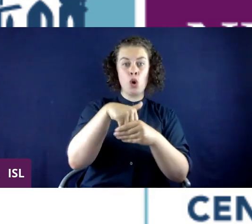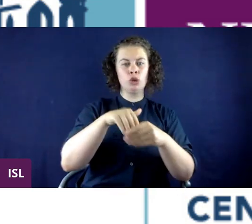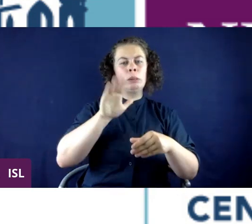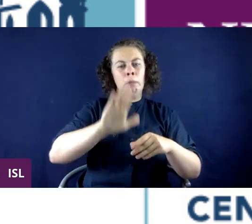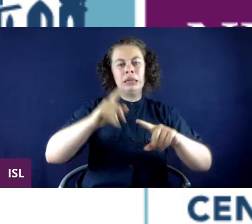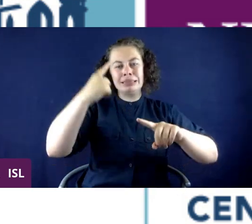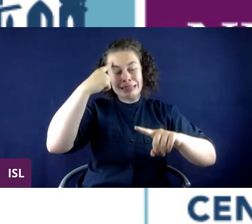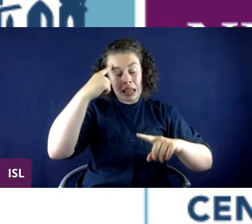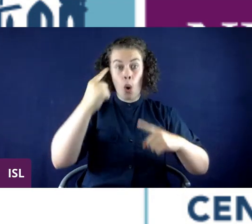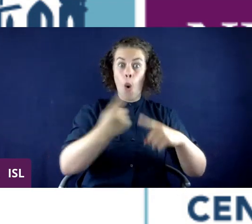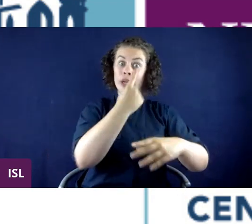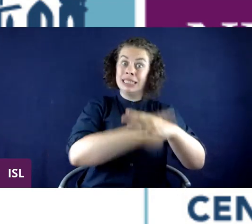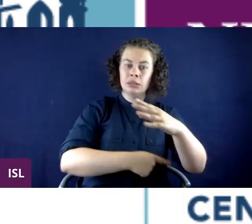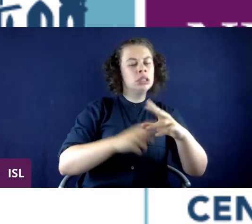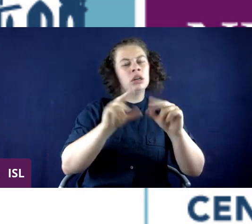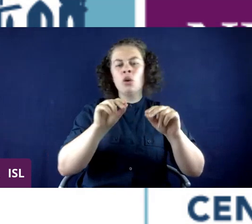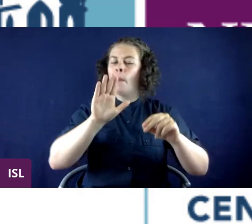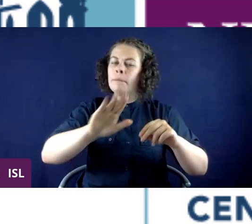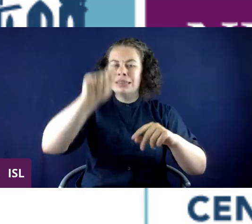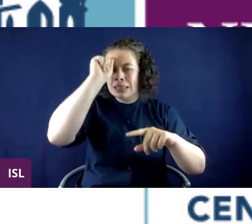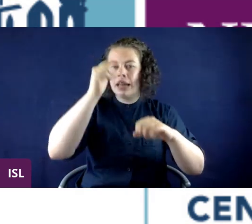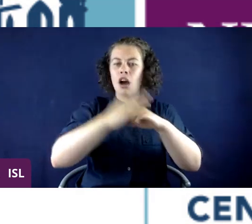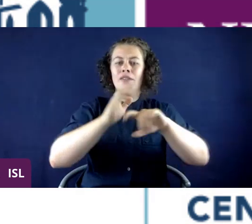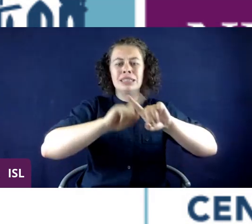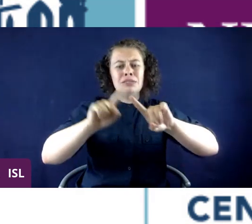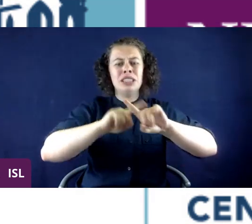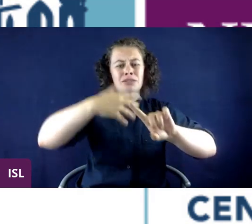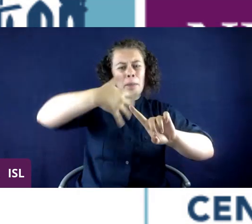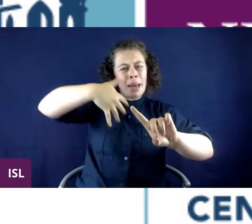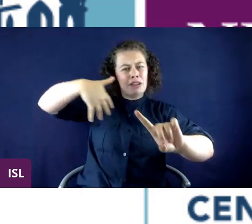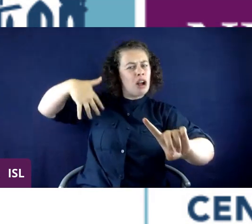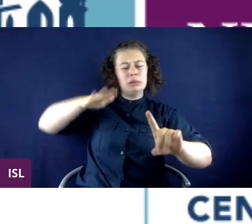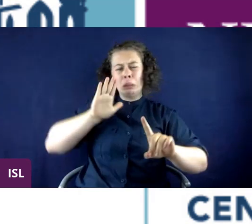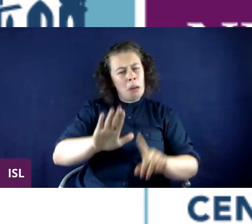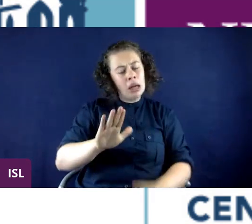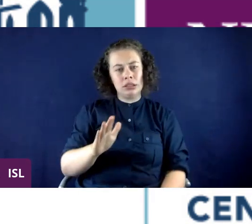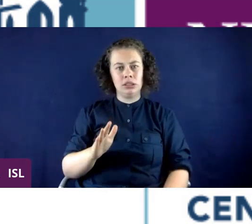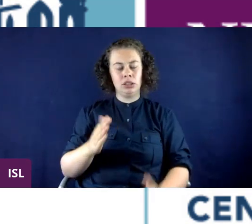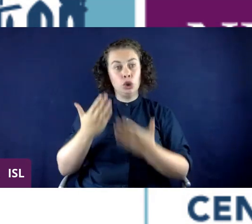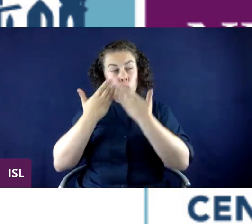It is important that inclusion must be intersectional. When talking about disability, we're not